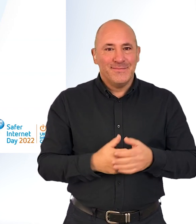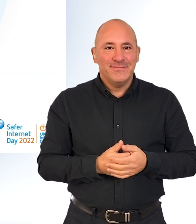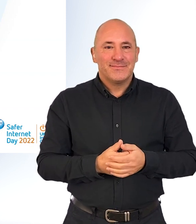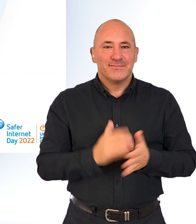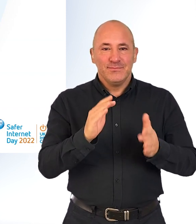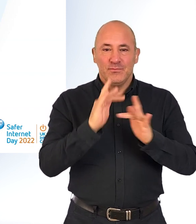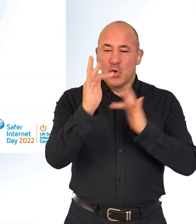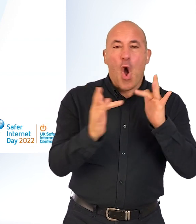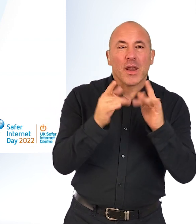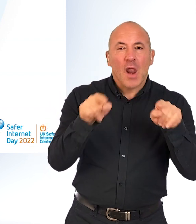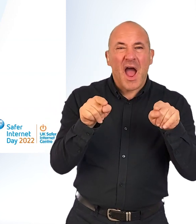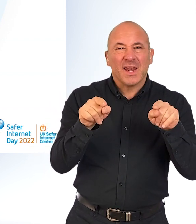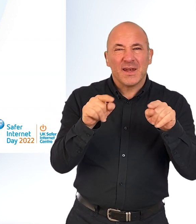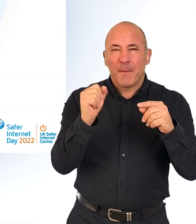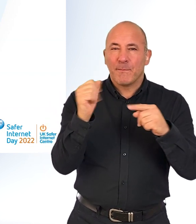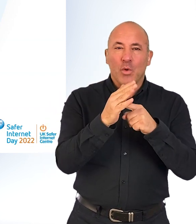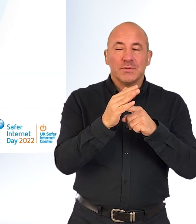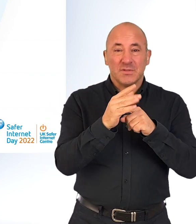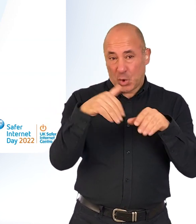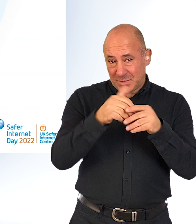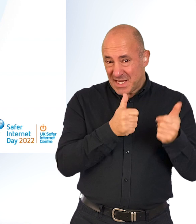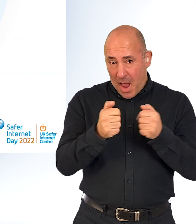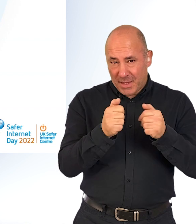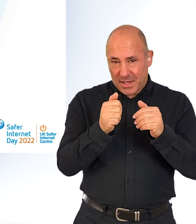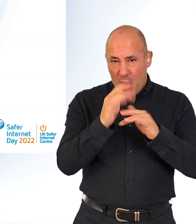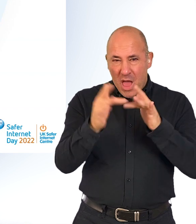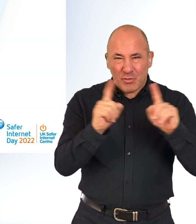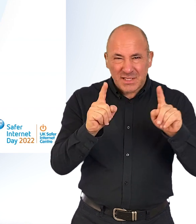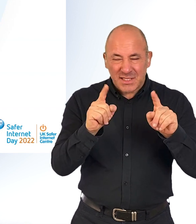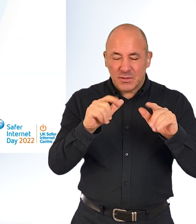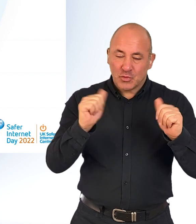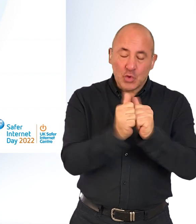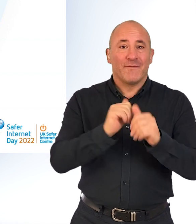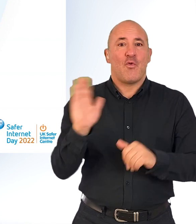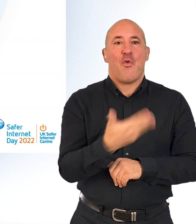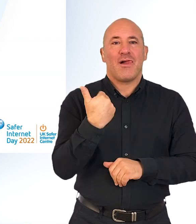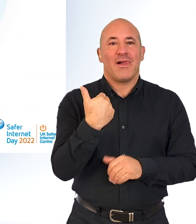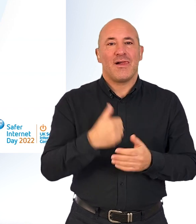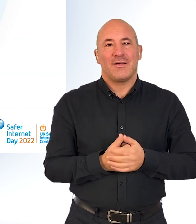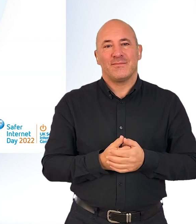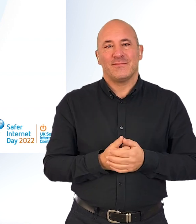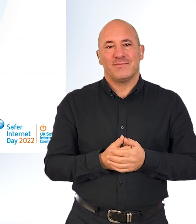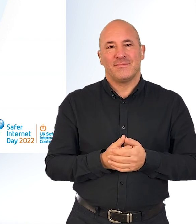The key is to make all online spaces – including games – a place for everyone.